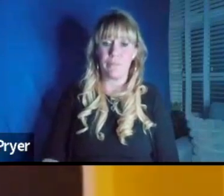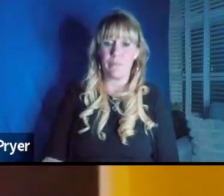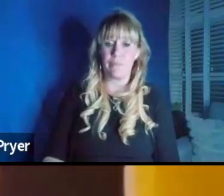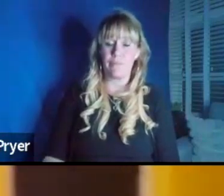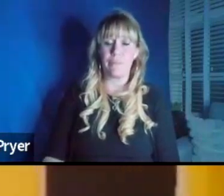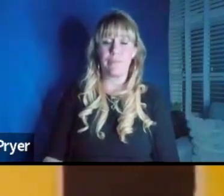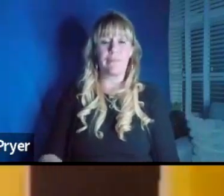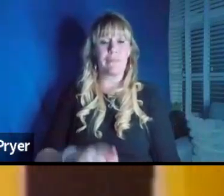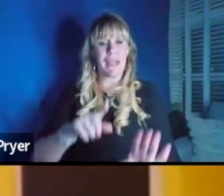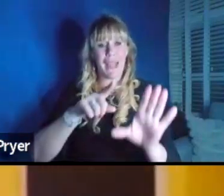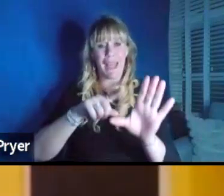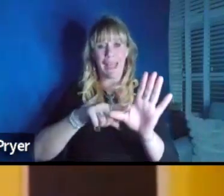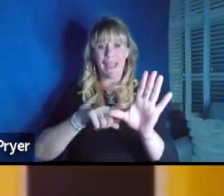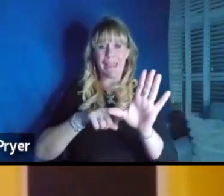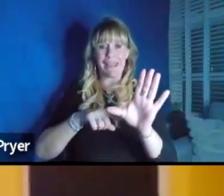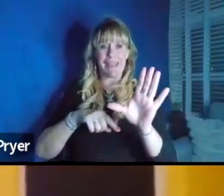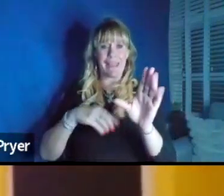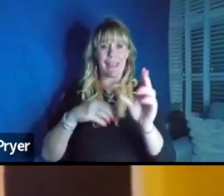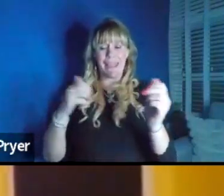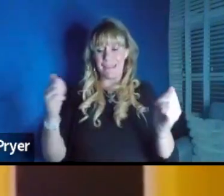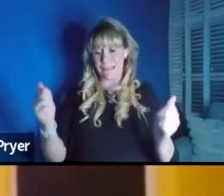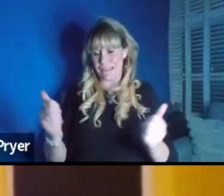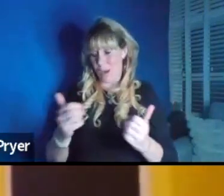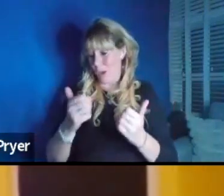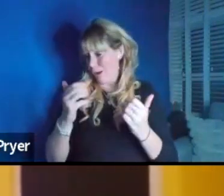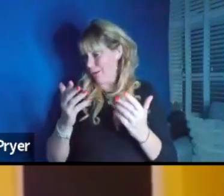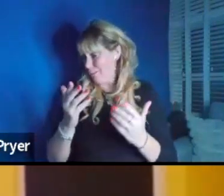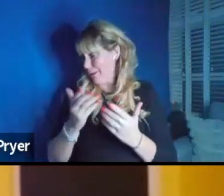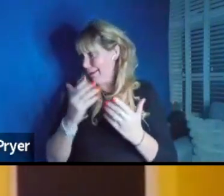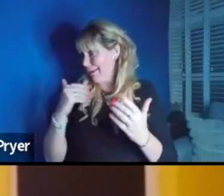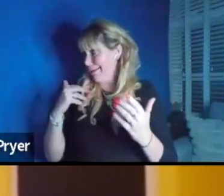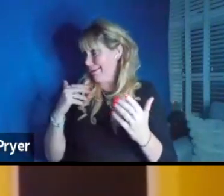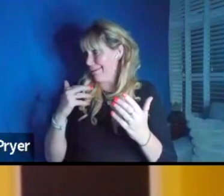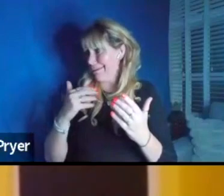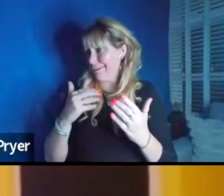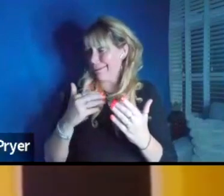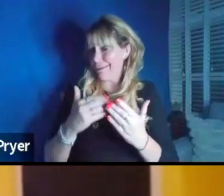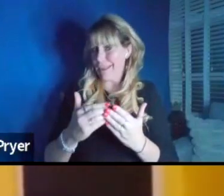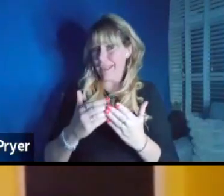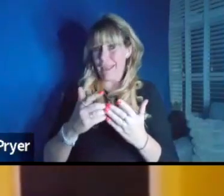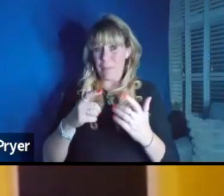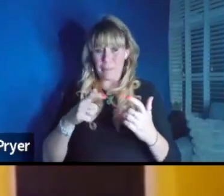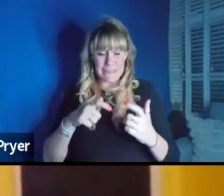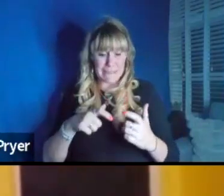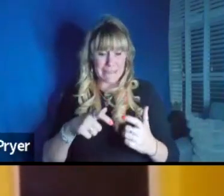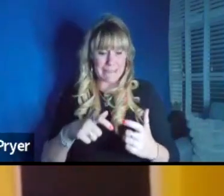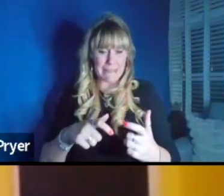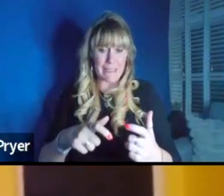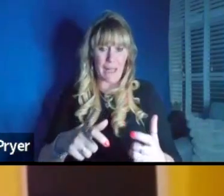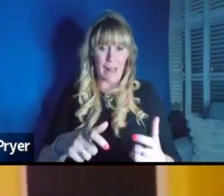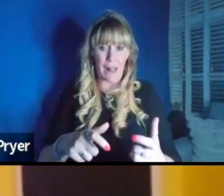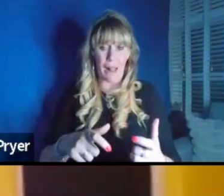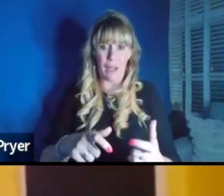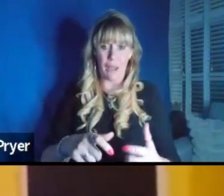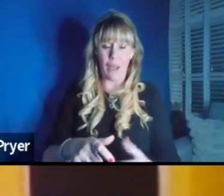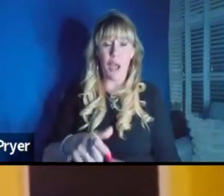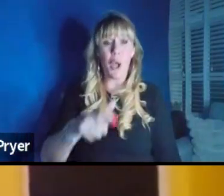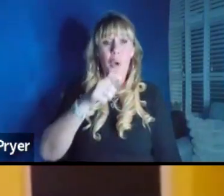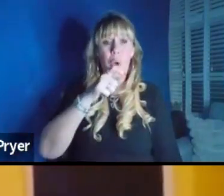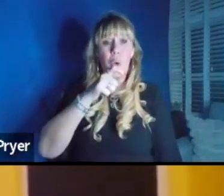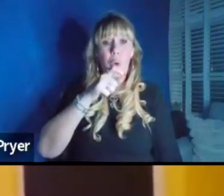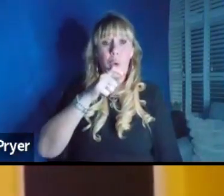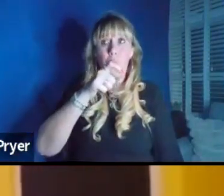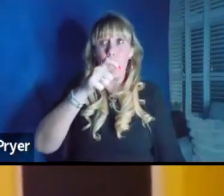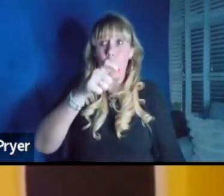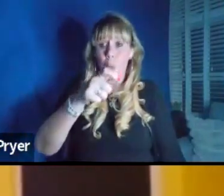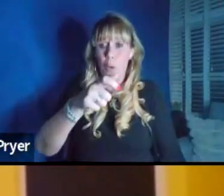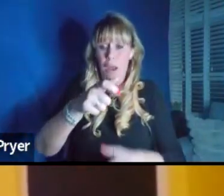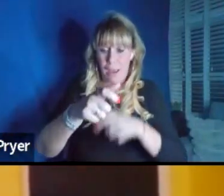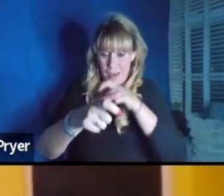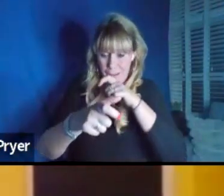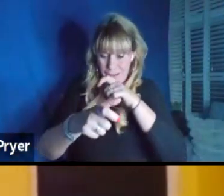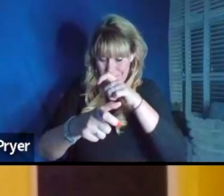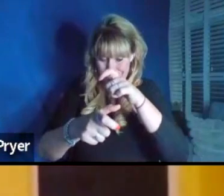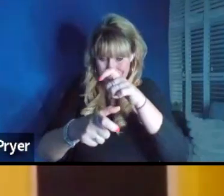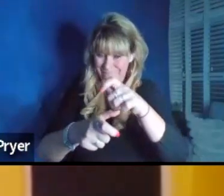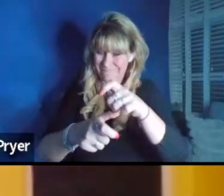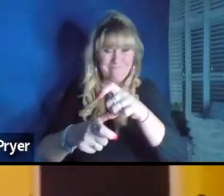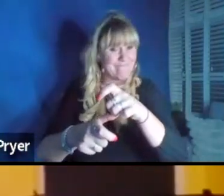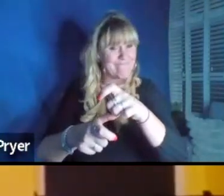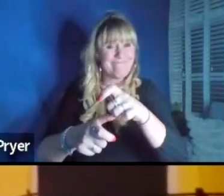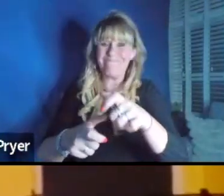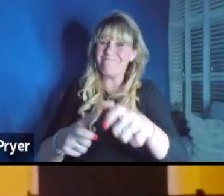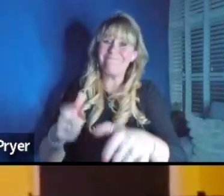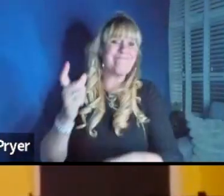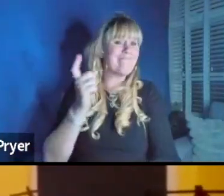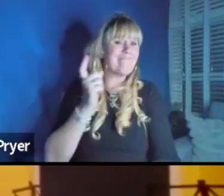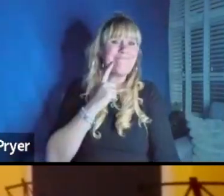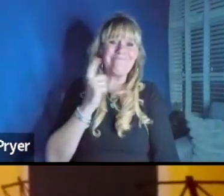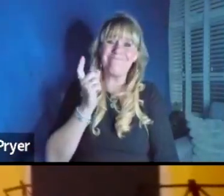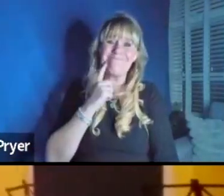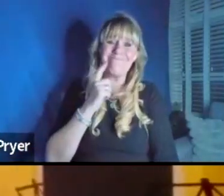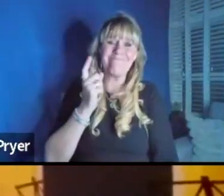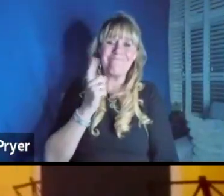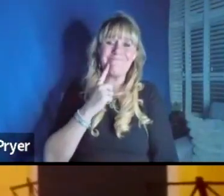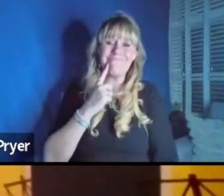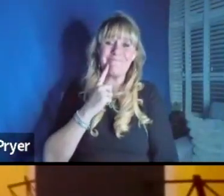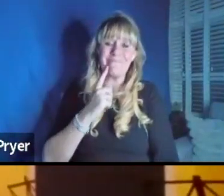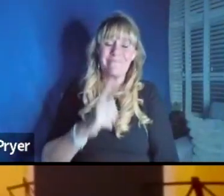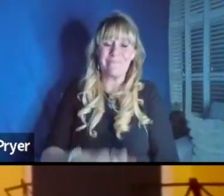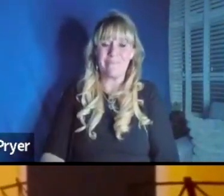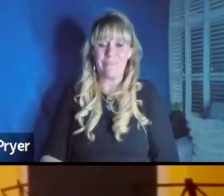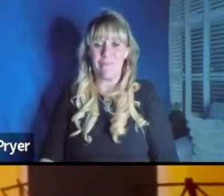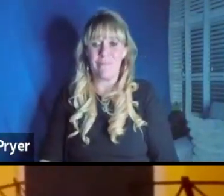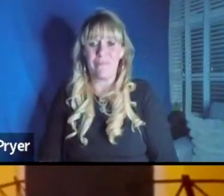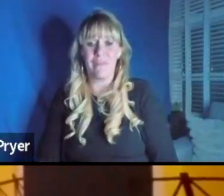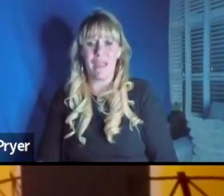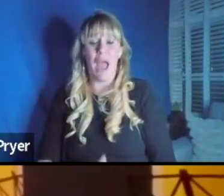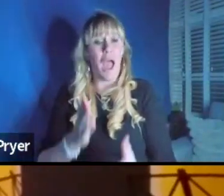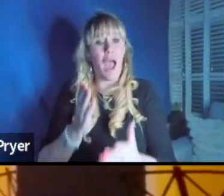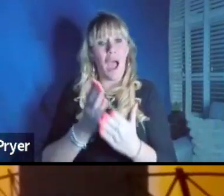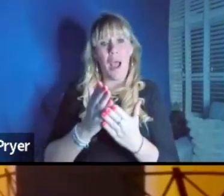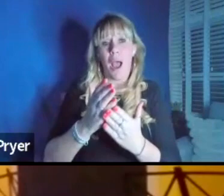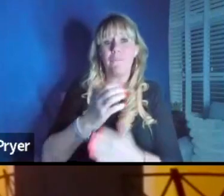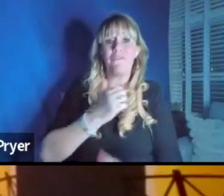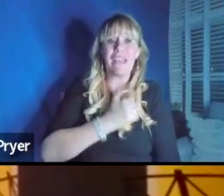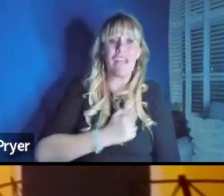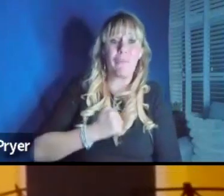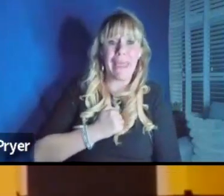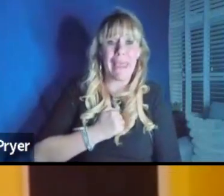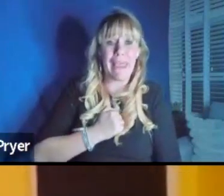Is all that you can't say